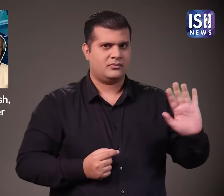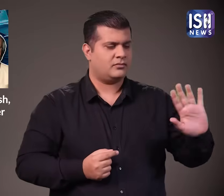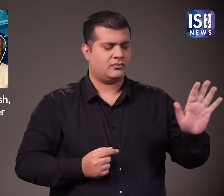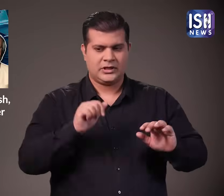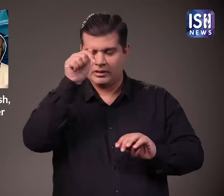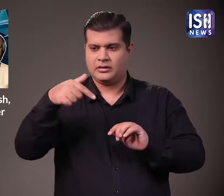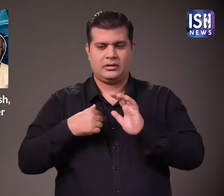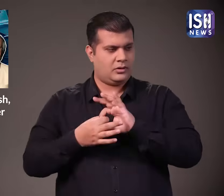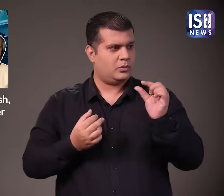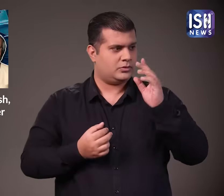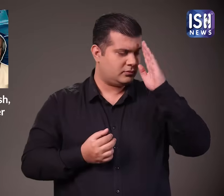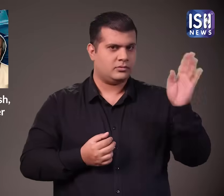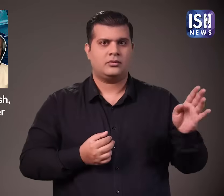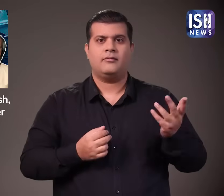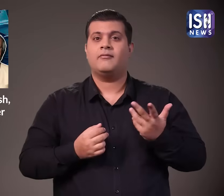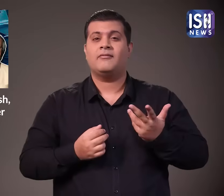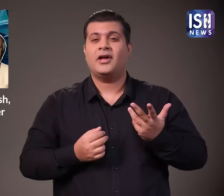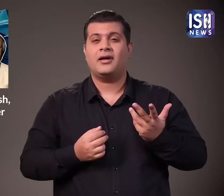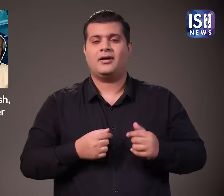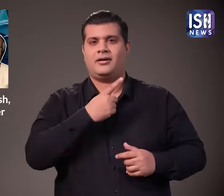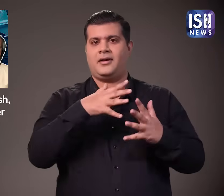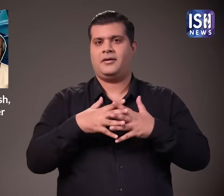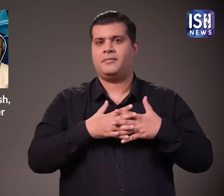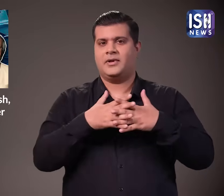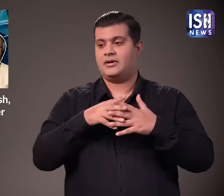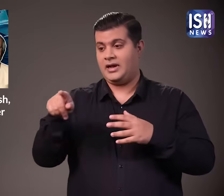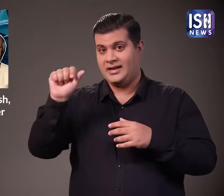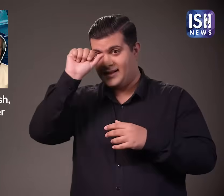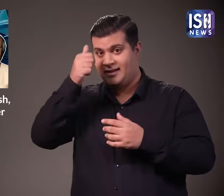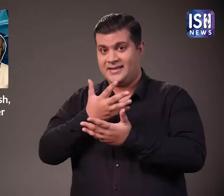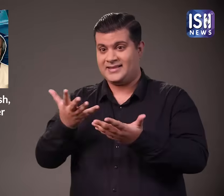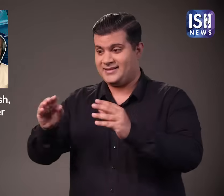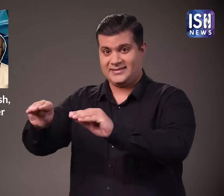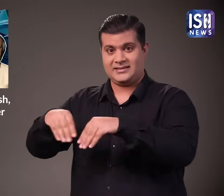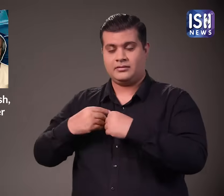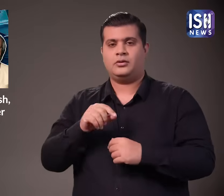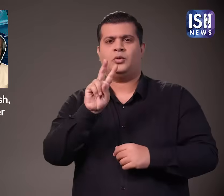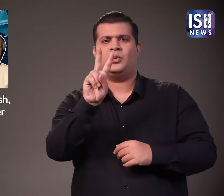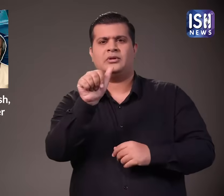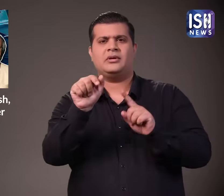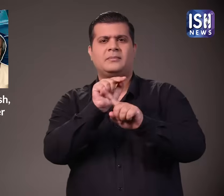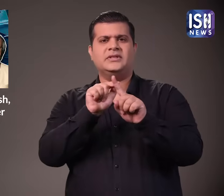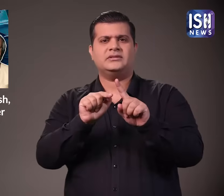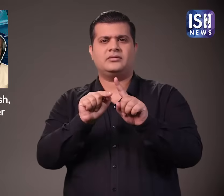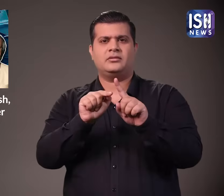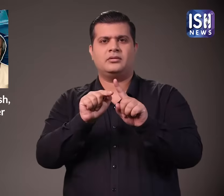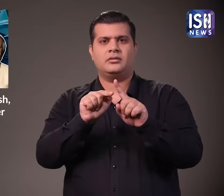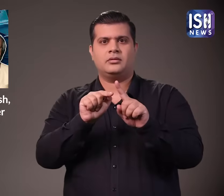as they want their relation with India to be good because Trump has reduced tariffs on Indian goods to 26%.